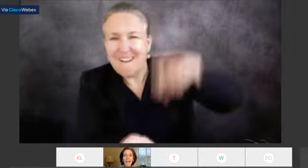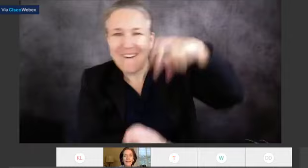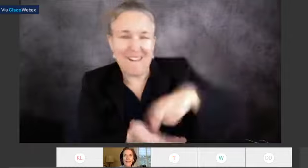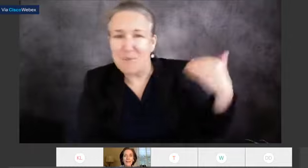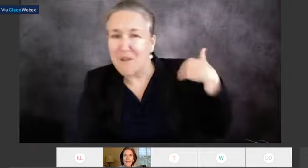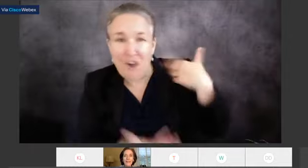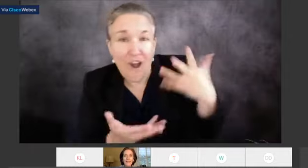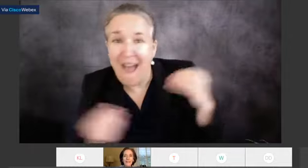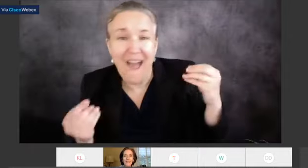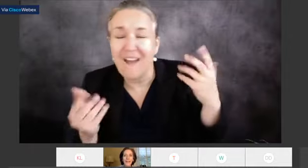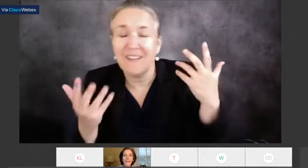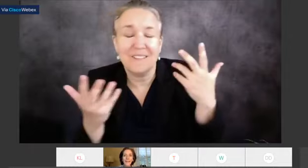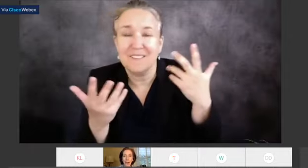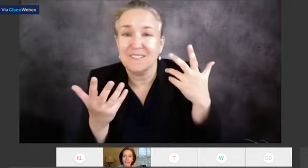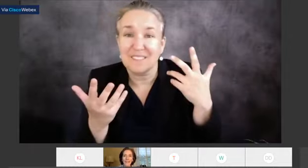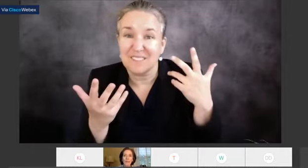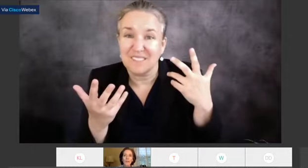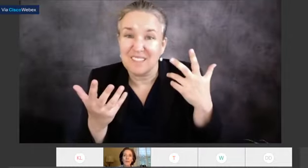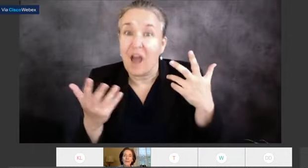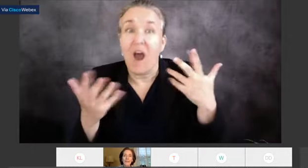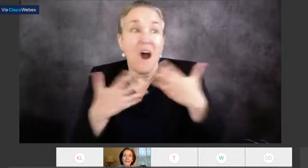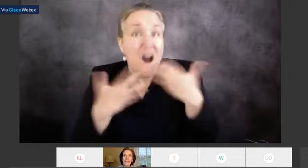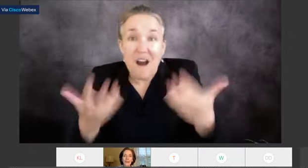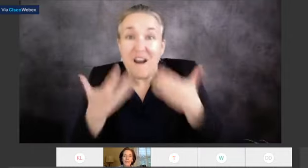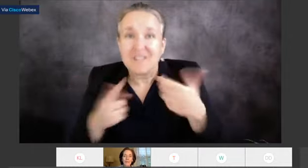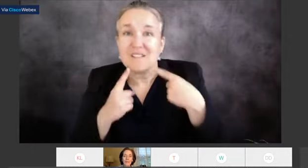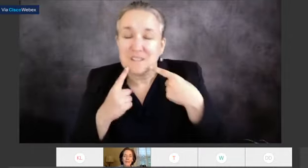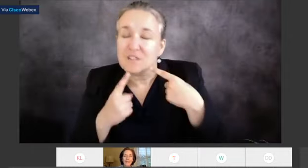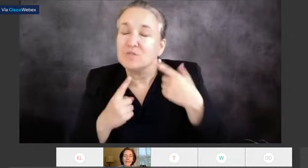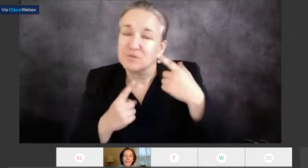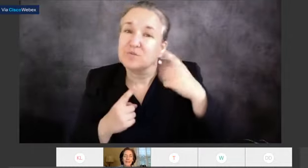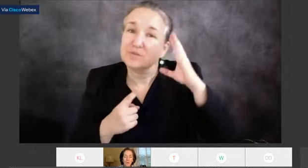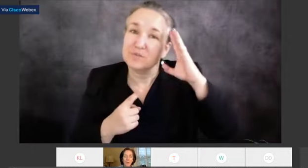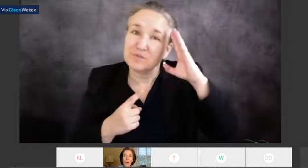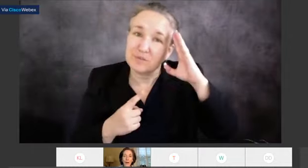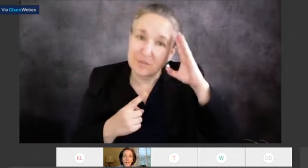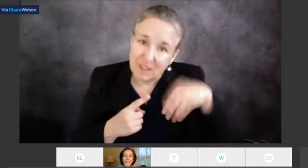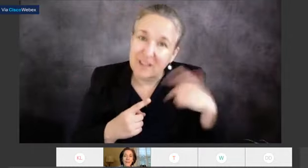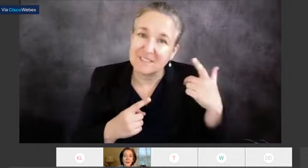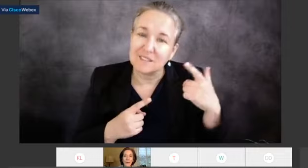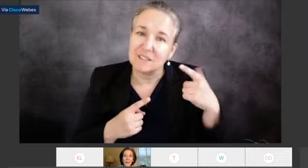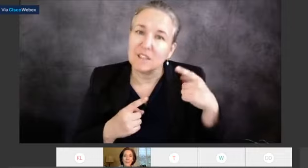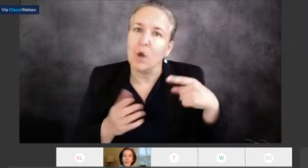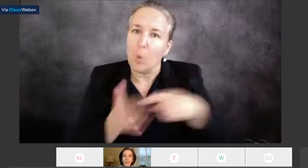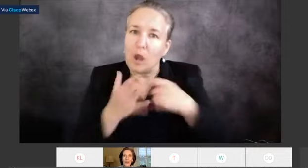anything like yelling which really requires a deep breath from deep into